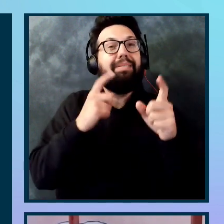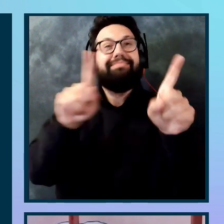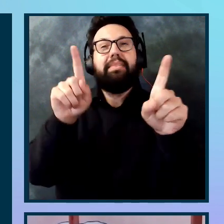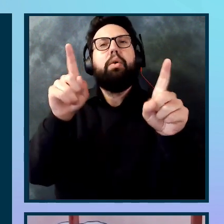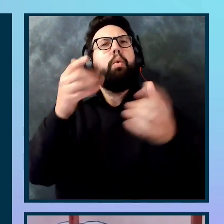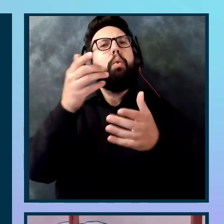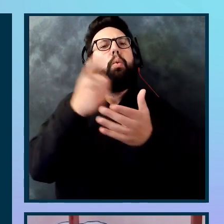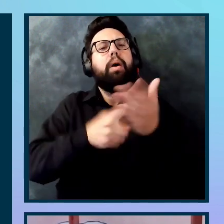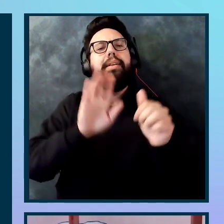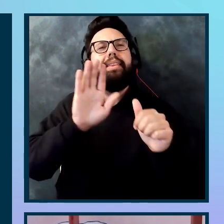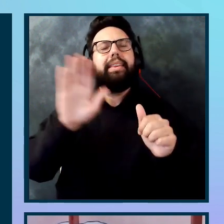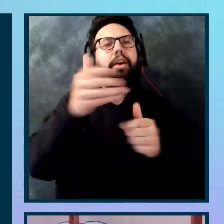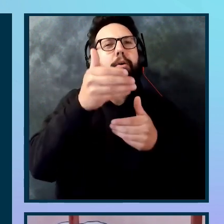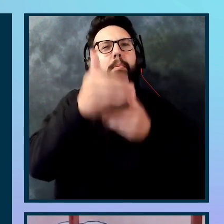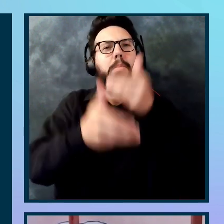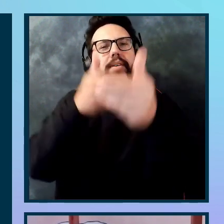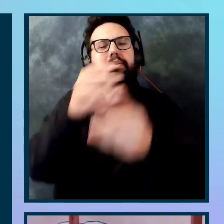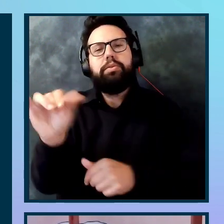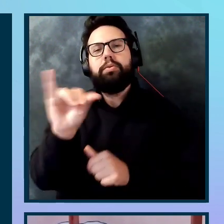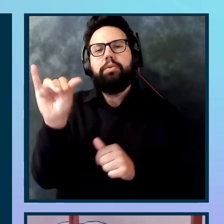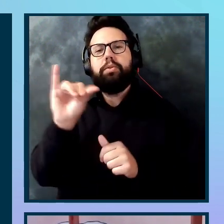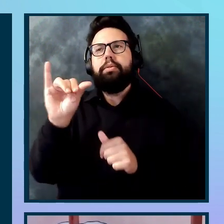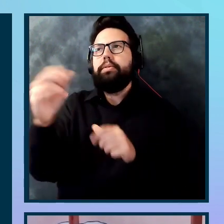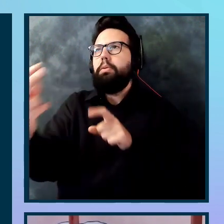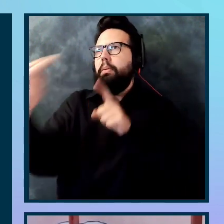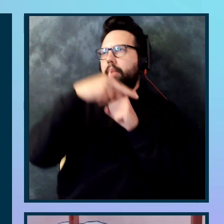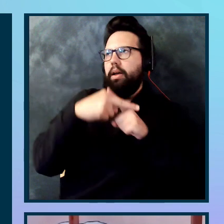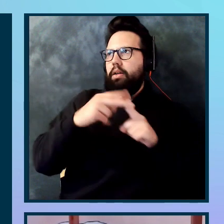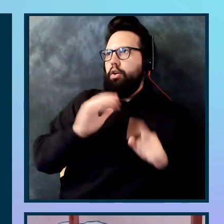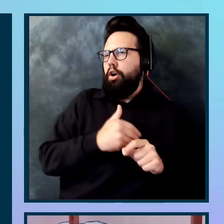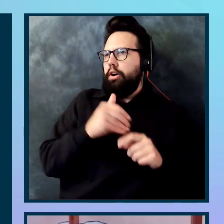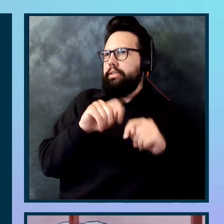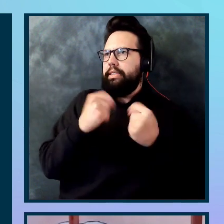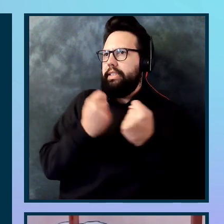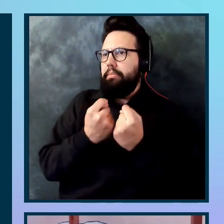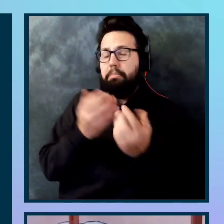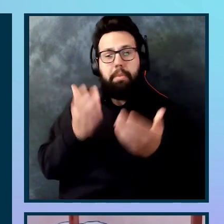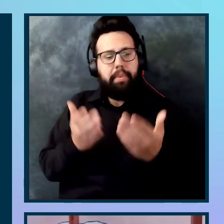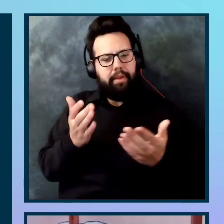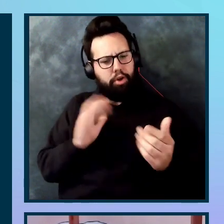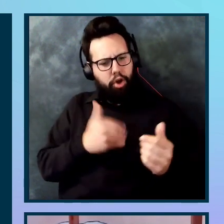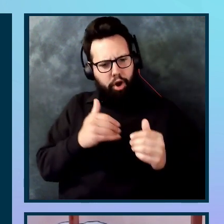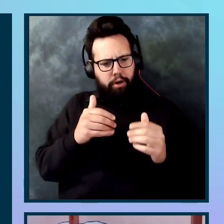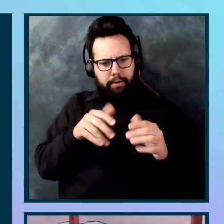So what process does the team follow now that we can just kinda piggyback off of